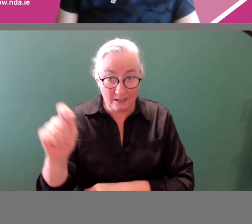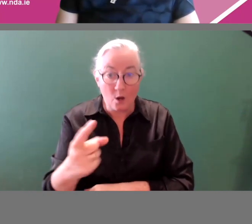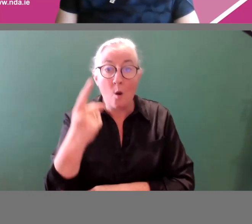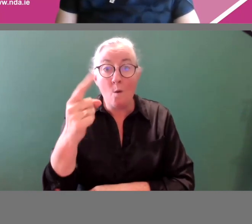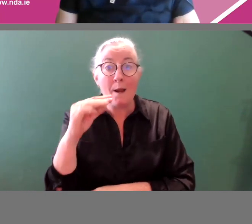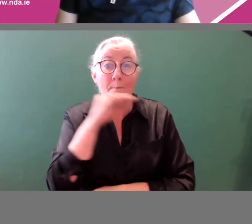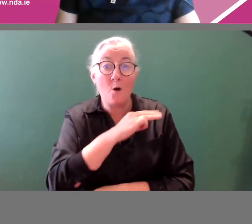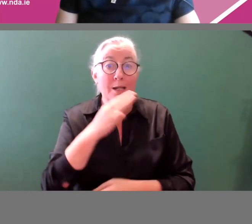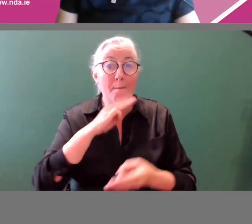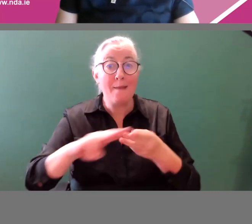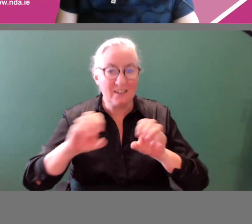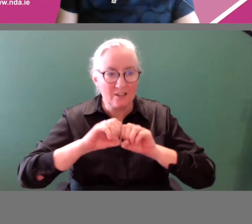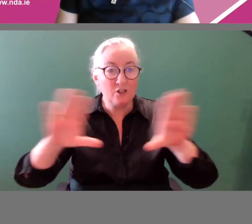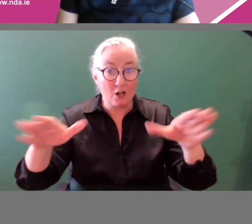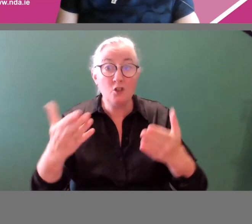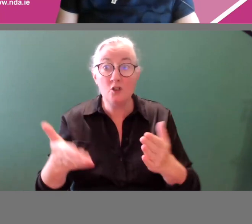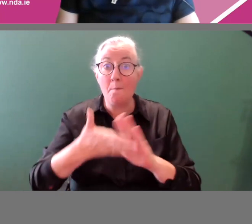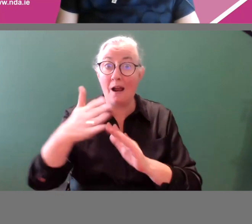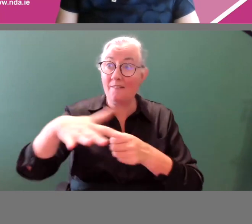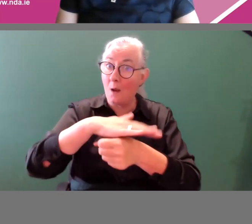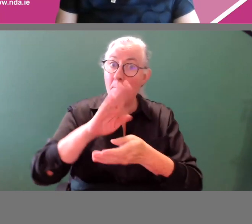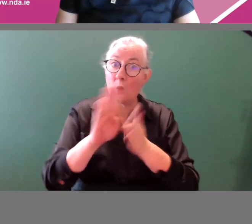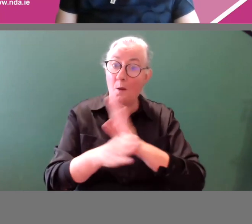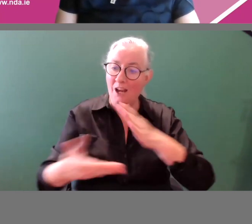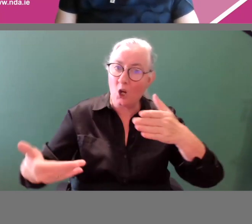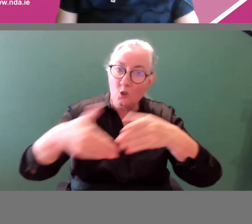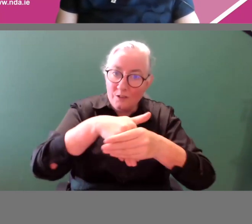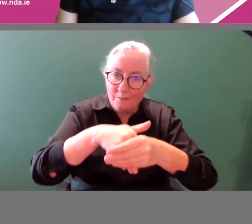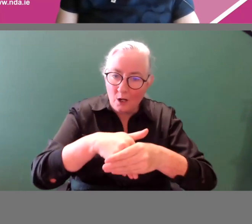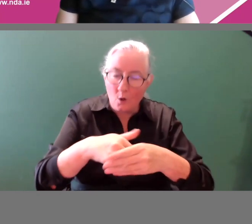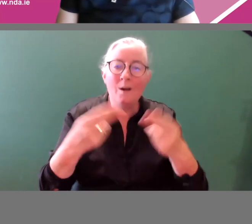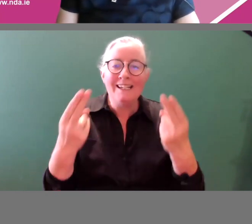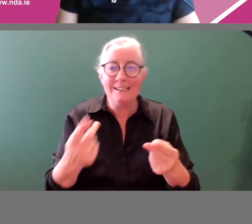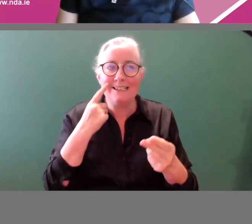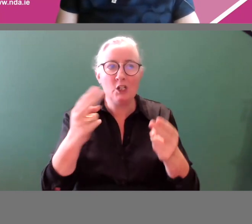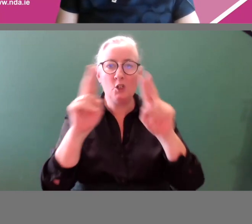is for an environment to be truly inclusive we need to see Universal Design being implemented